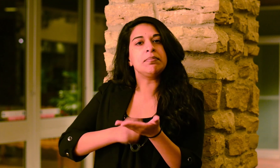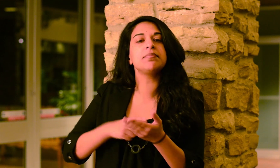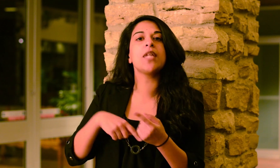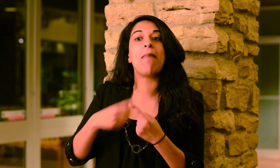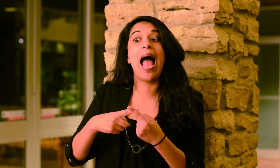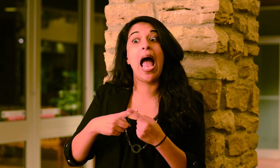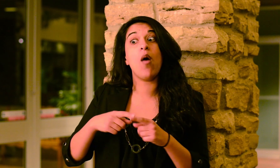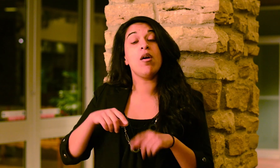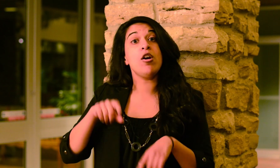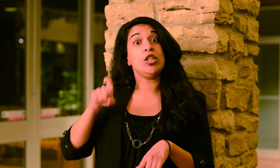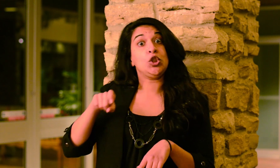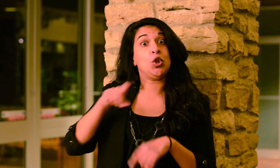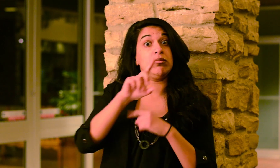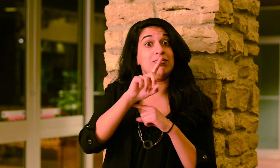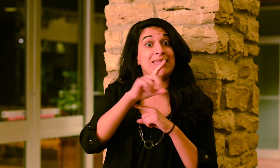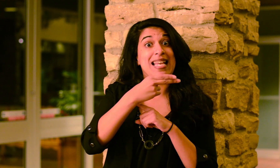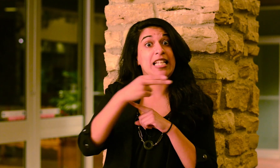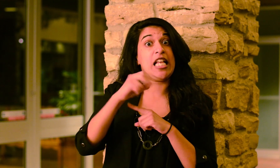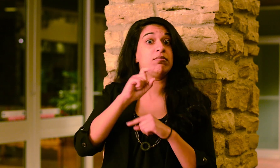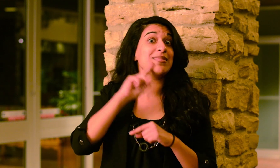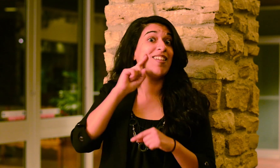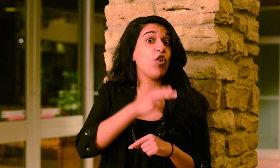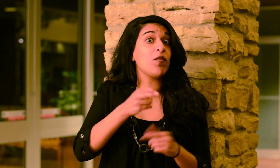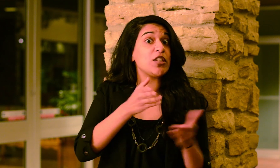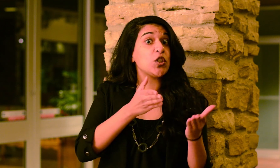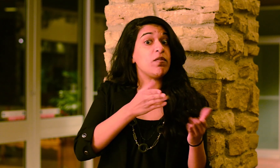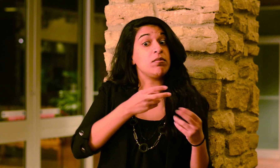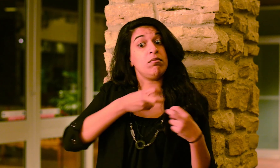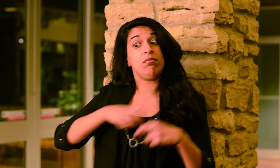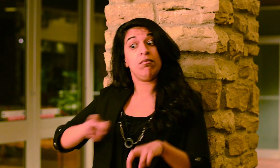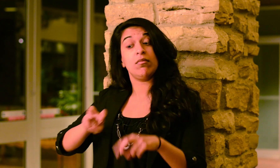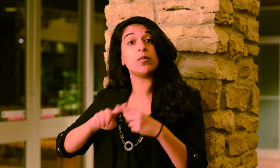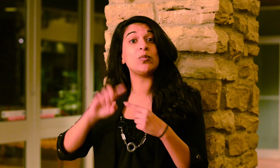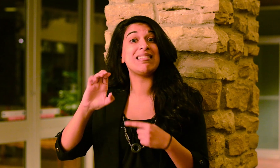discussing whether or not deaf and hard of hearing services (DHHS) should be outsourced